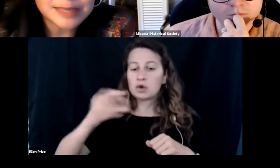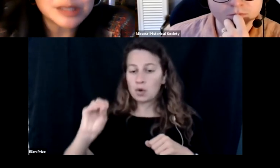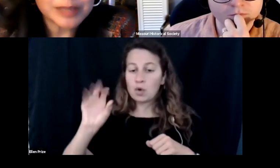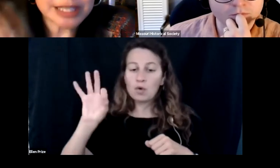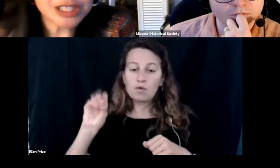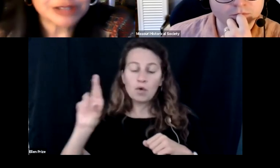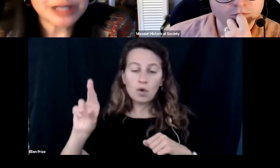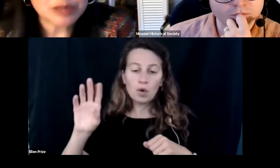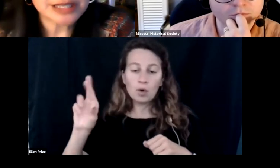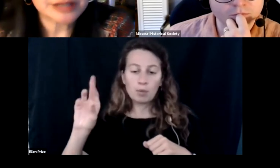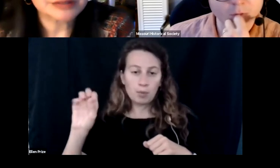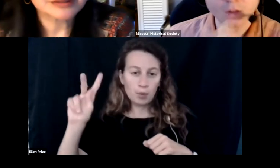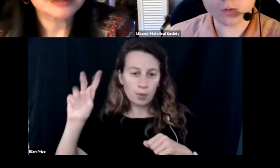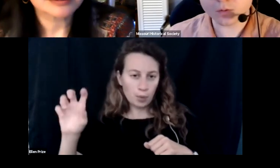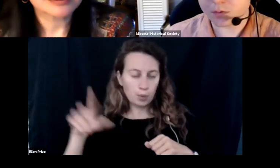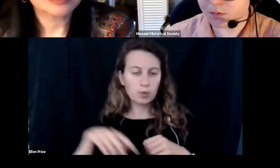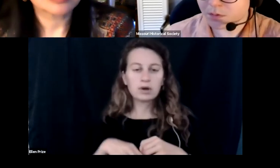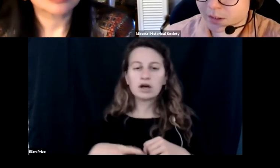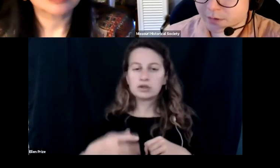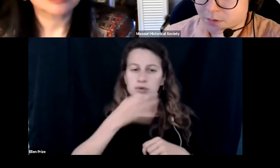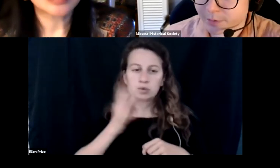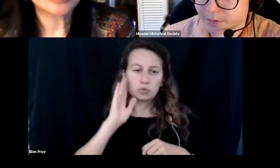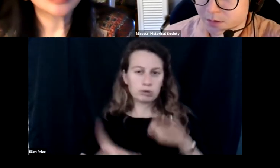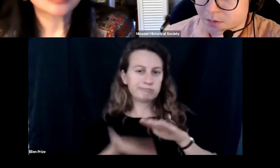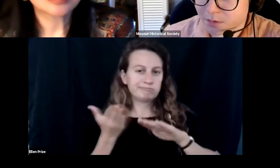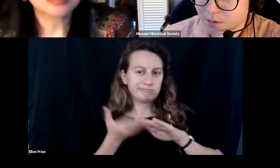see how we can help others, you know, build coalitions be